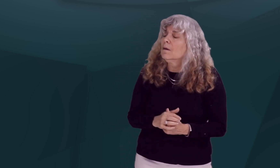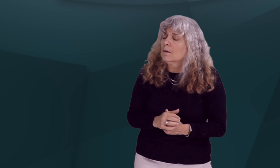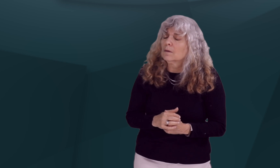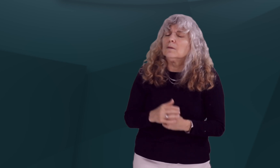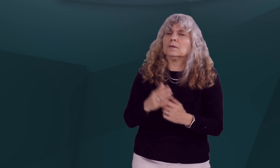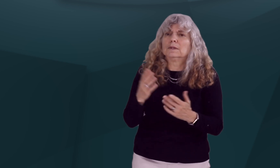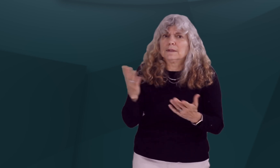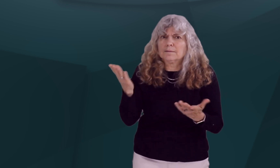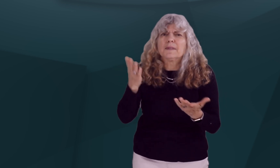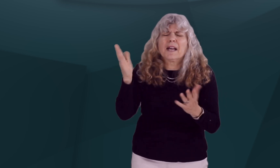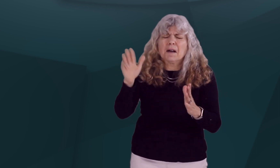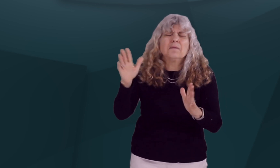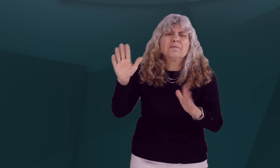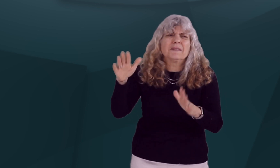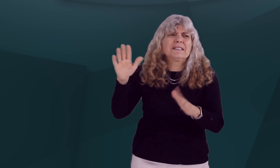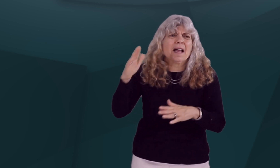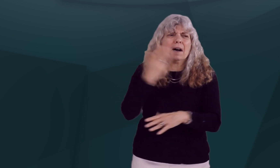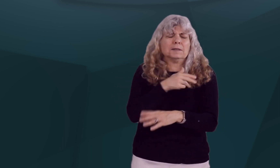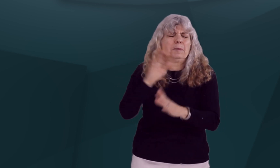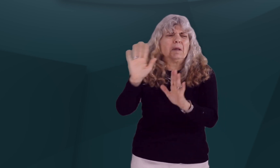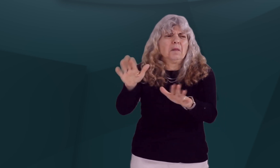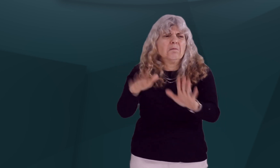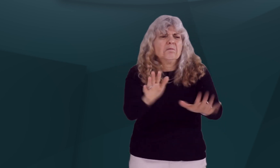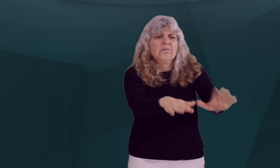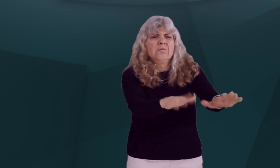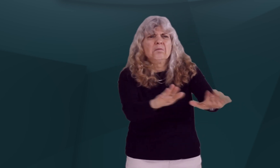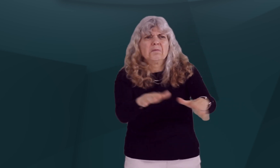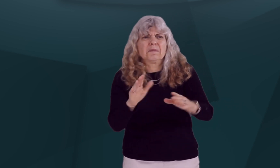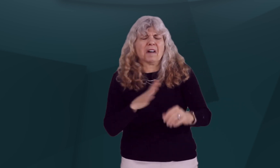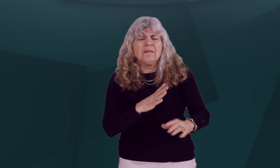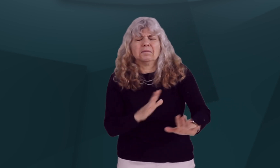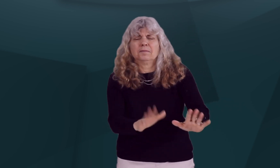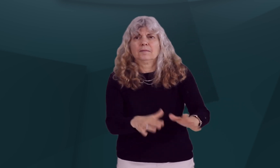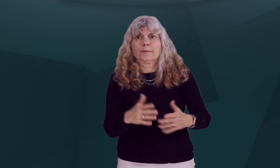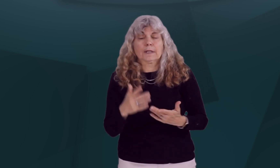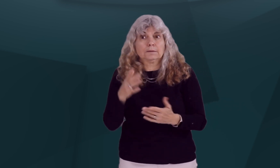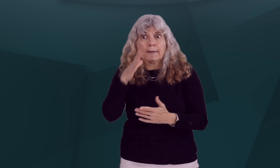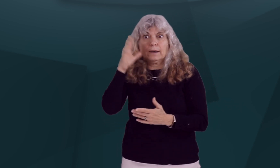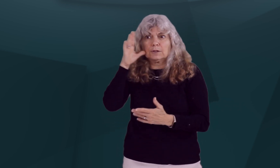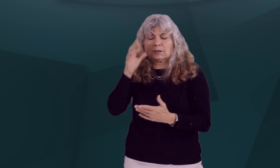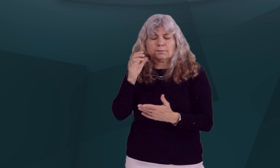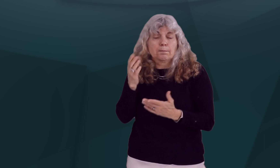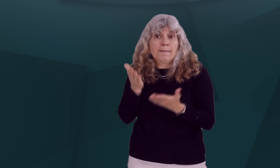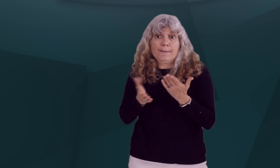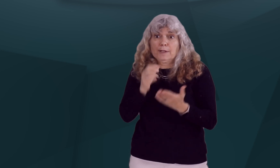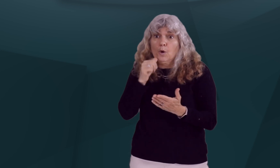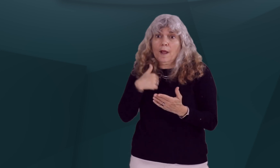And then you catch the word "hospital," and your parents just kind of brush you off.